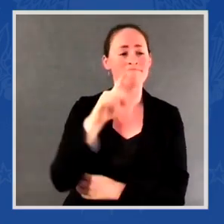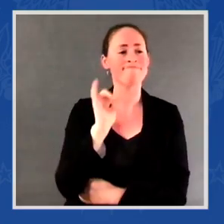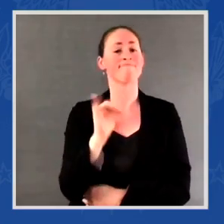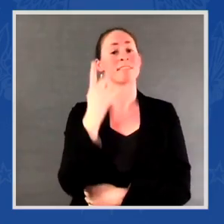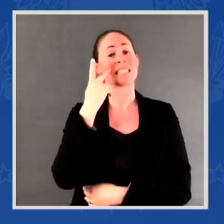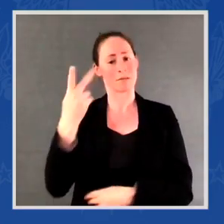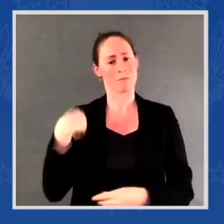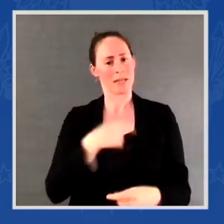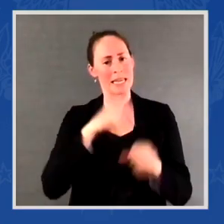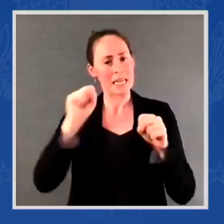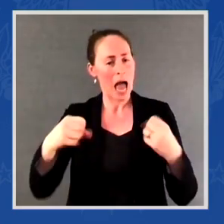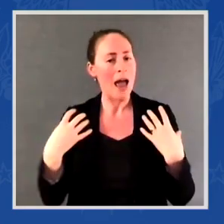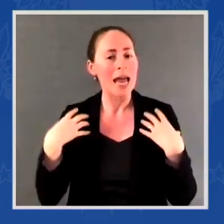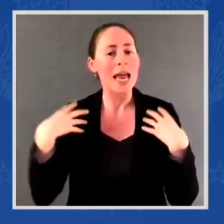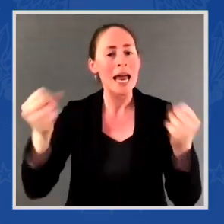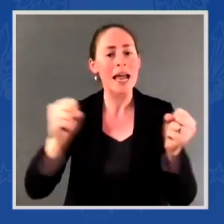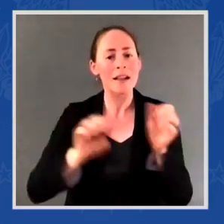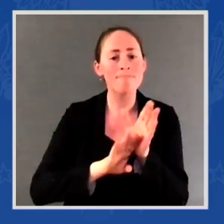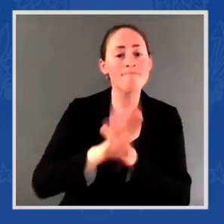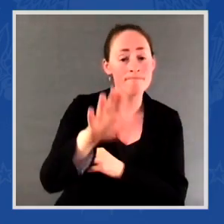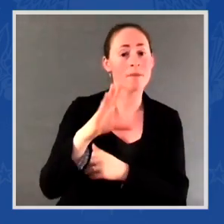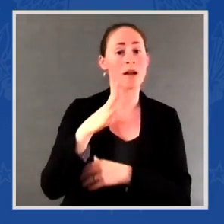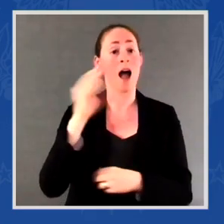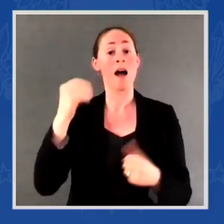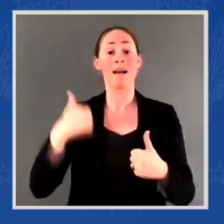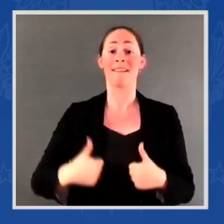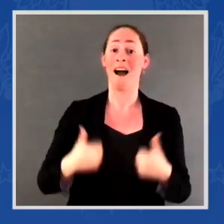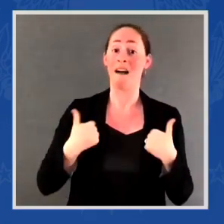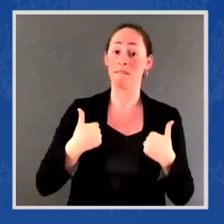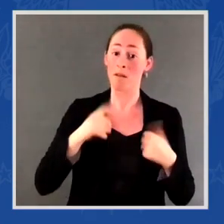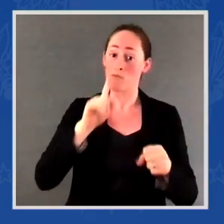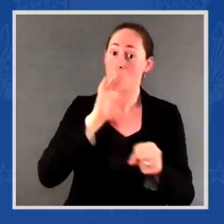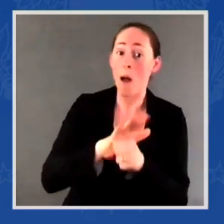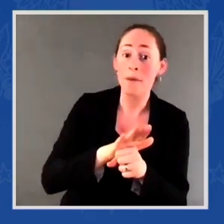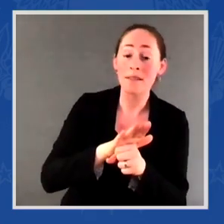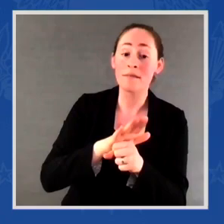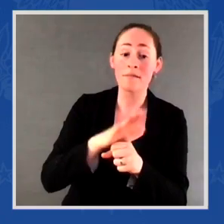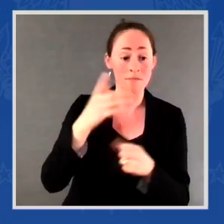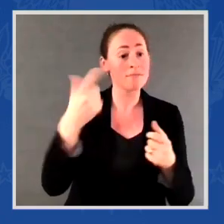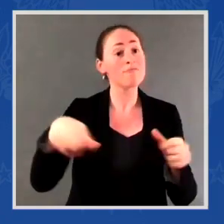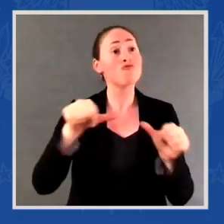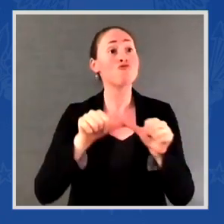Despite what we would like to believe to receive the covid-19 vaccine is to honor the over